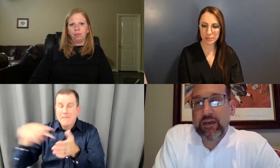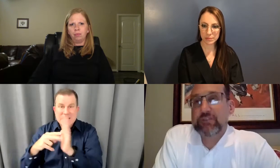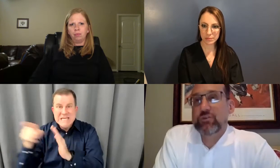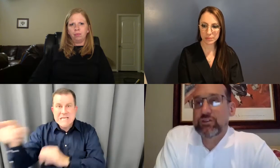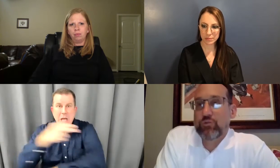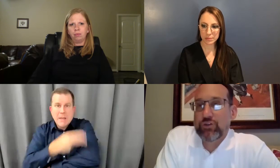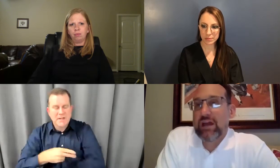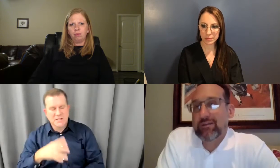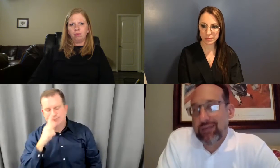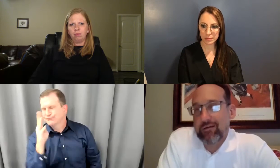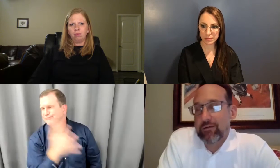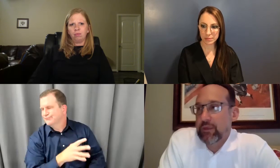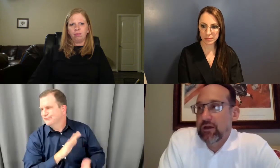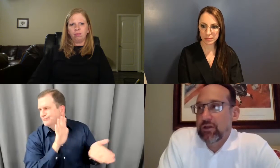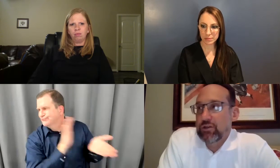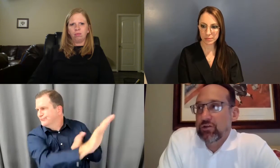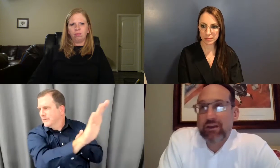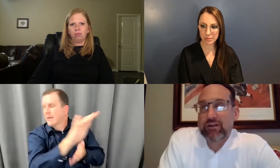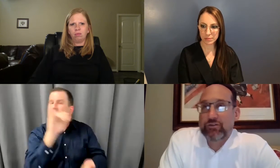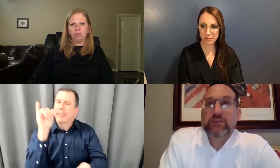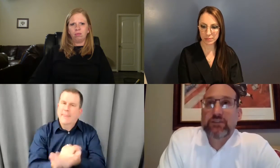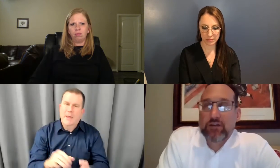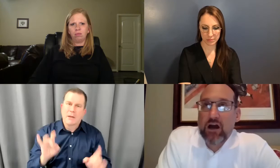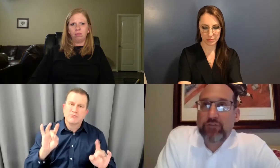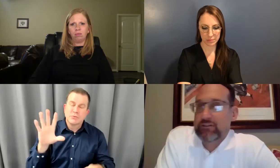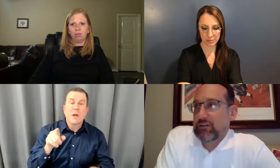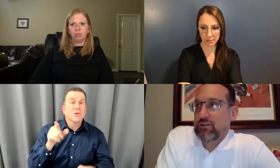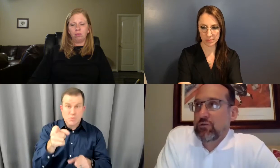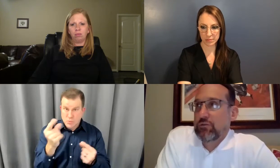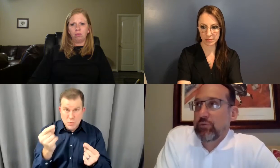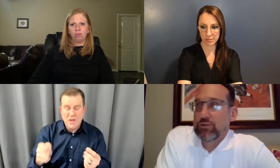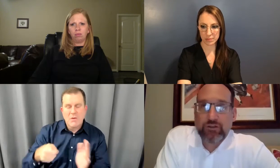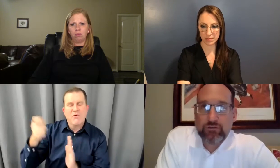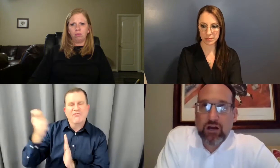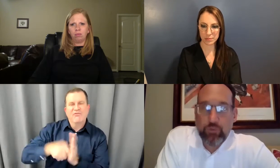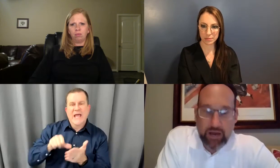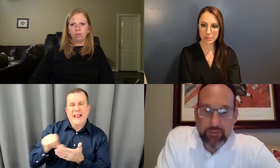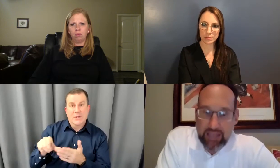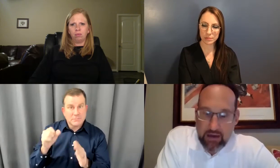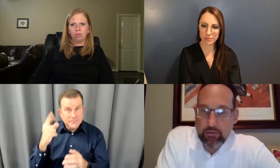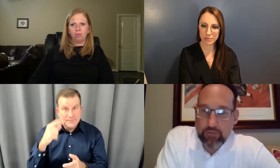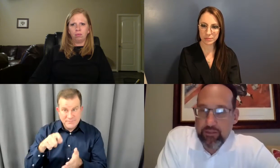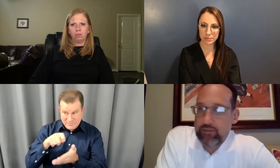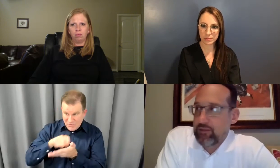In that situation, when you're writing your letter, you're not gonna address it obviously to the person you dealt with behind the counter,